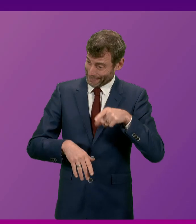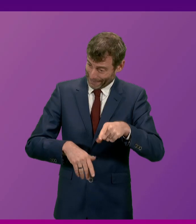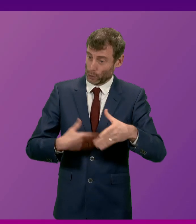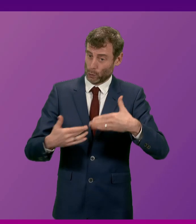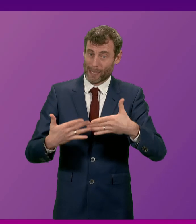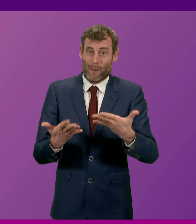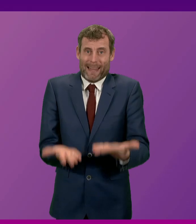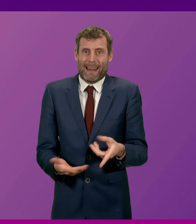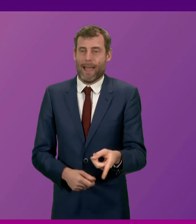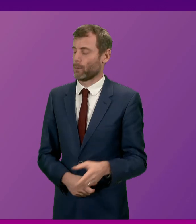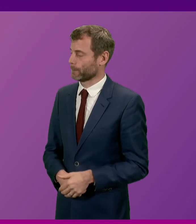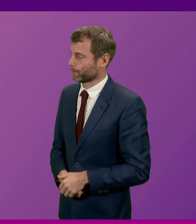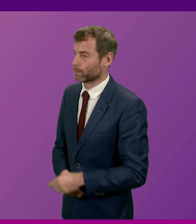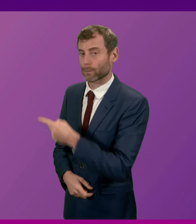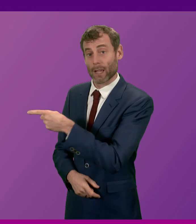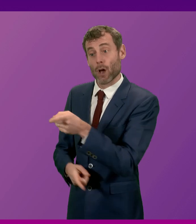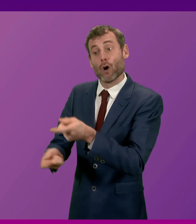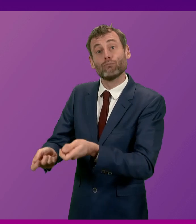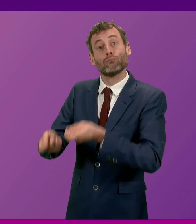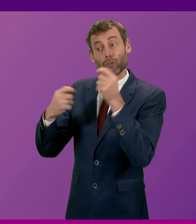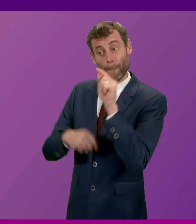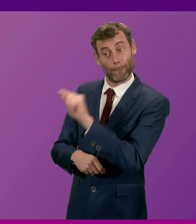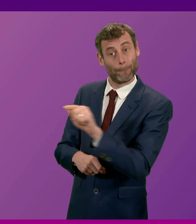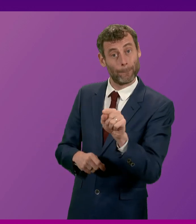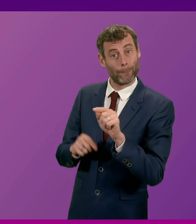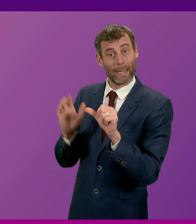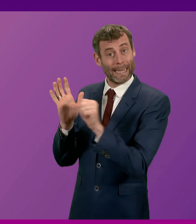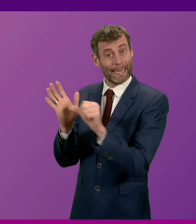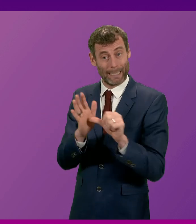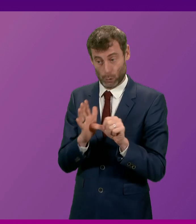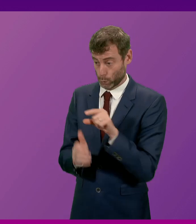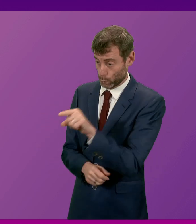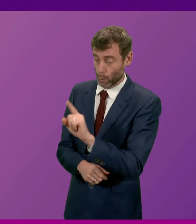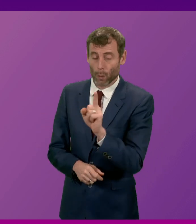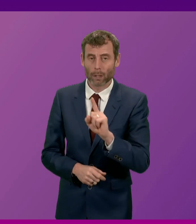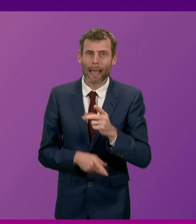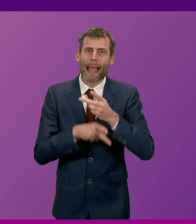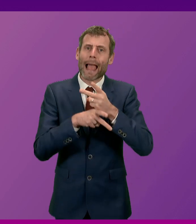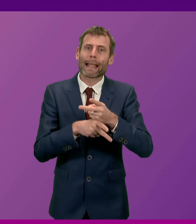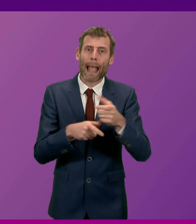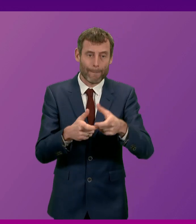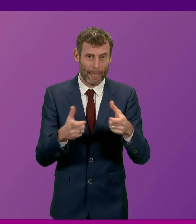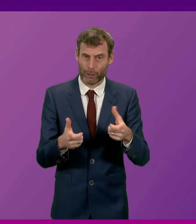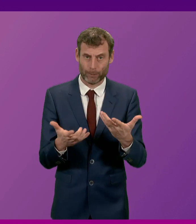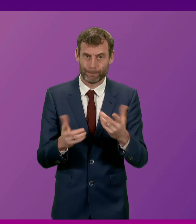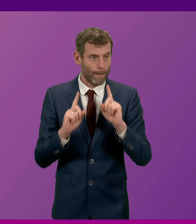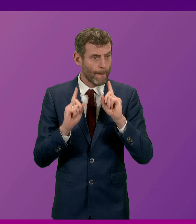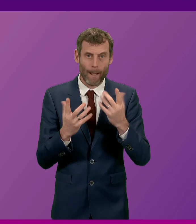The issues that Mr Sarwar is concerned about—including the availability of care packages—are exactly the issues that I am concerned about. That is why I have